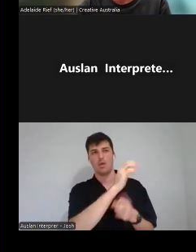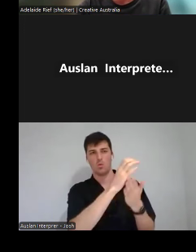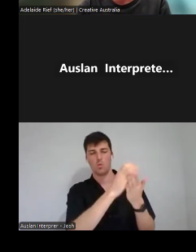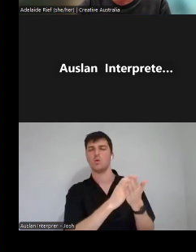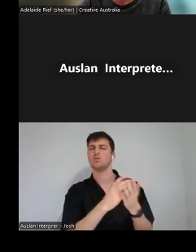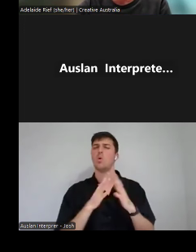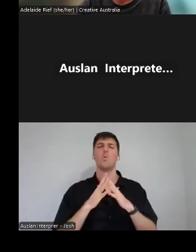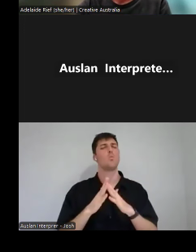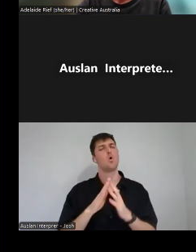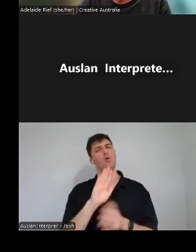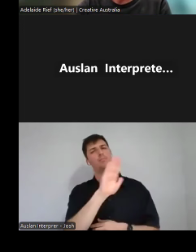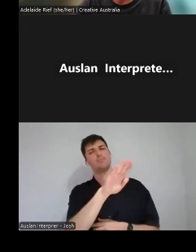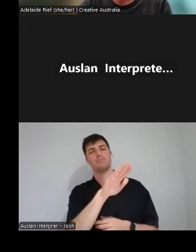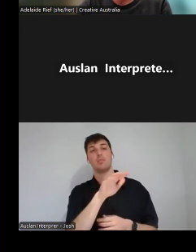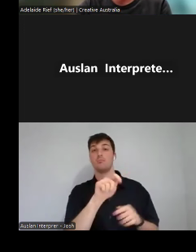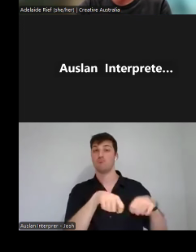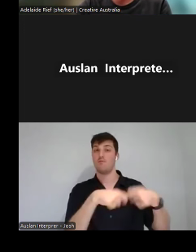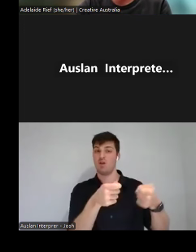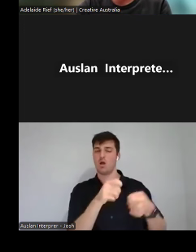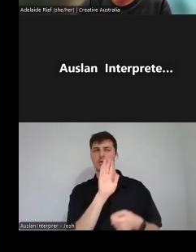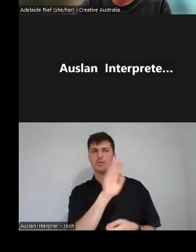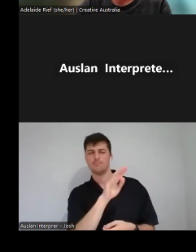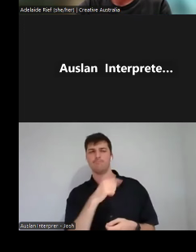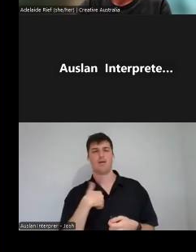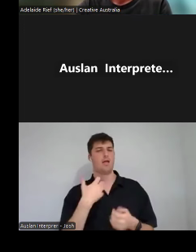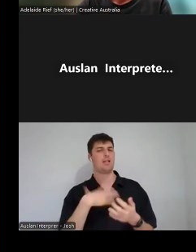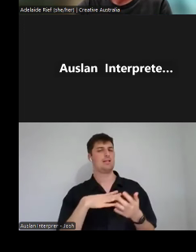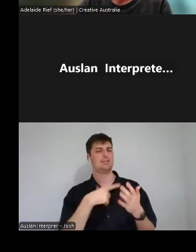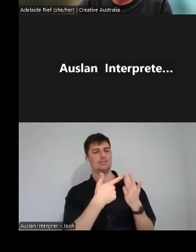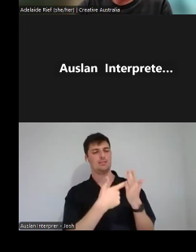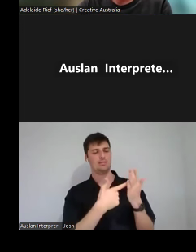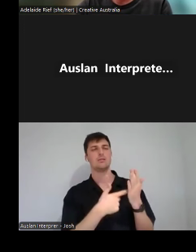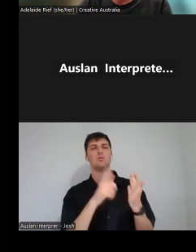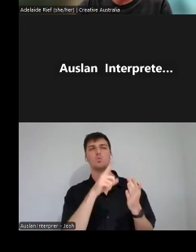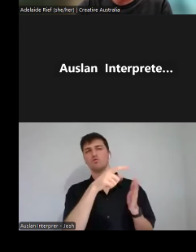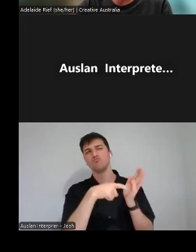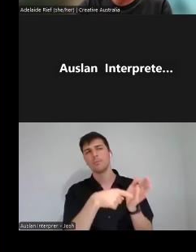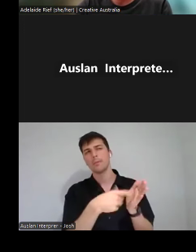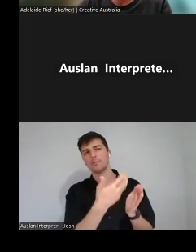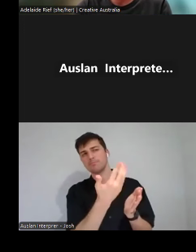what your needs are and the courses that they recommend. And remember you can contact more